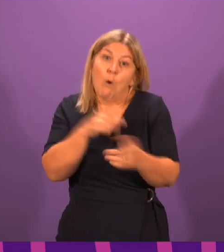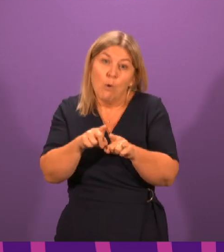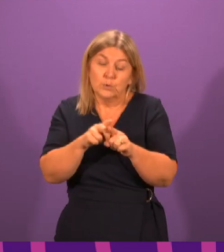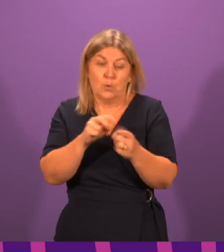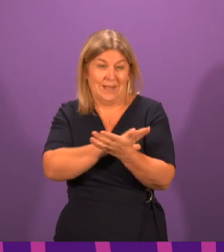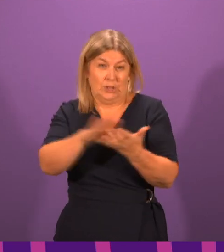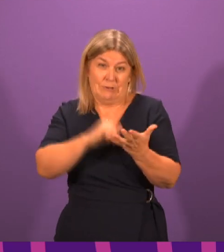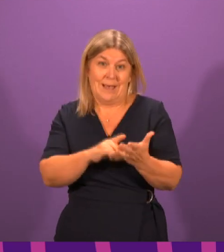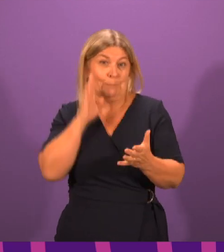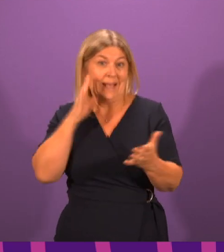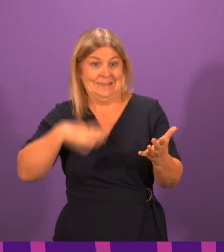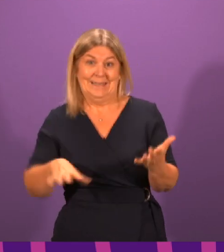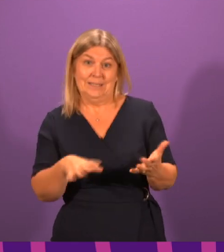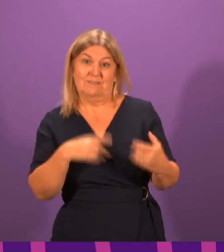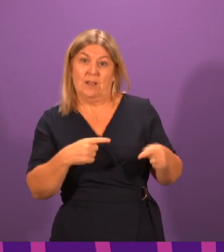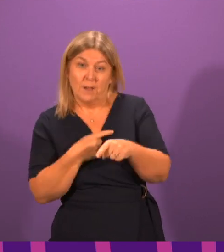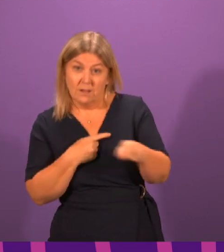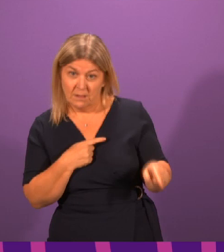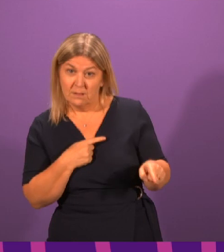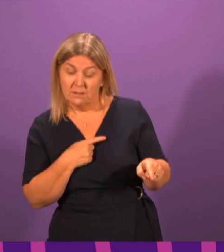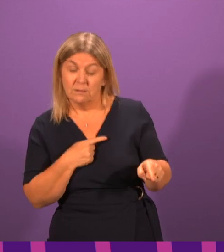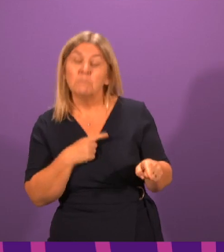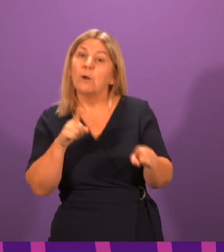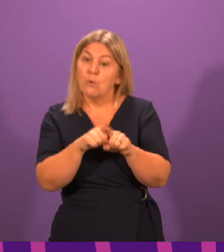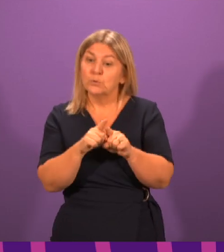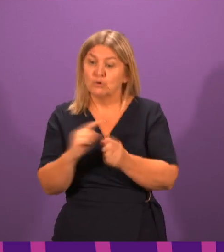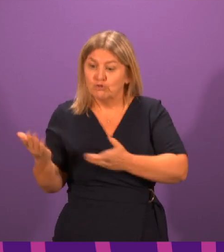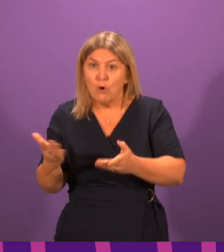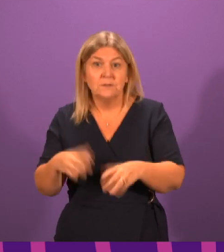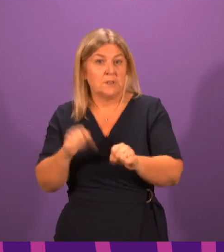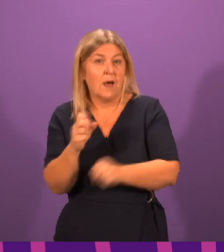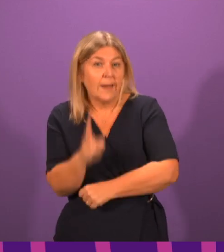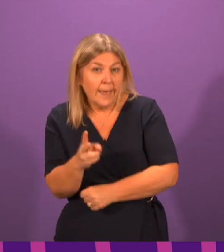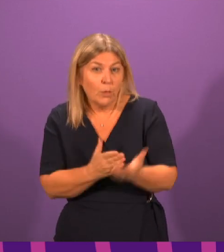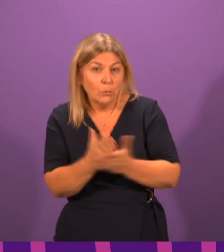need to restart and maintain critical healthcare services in the community and in hospital